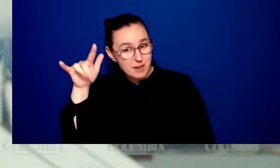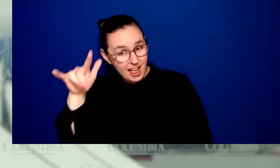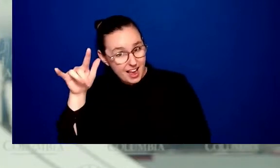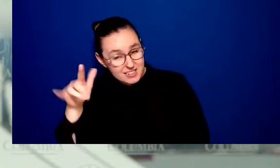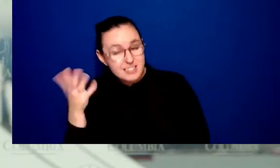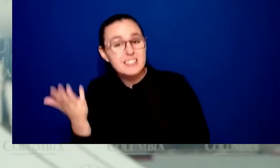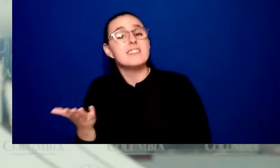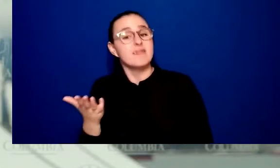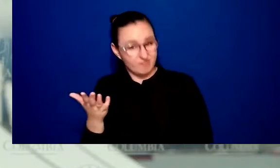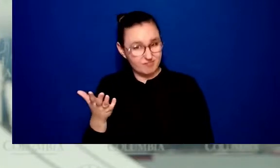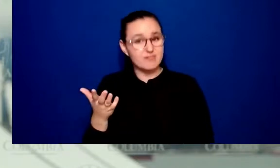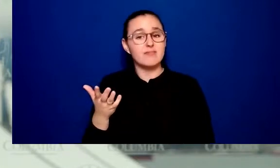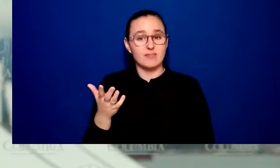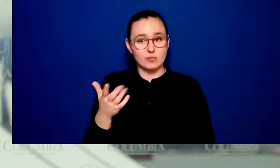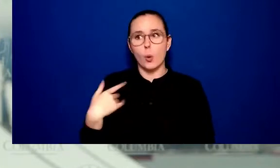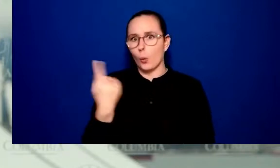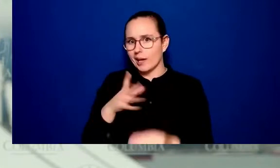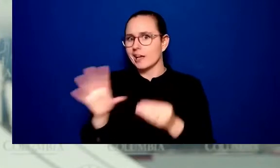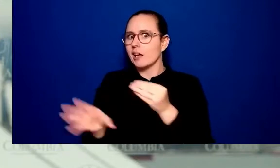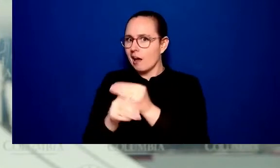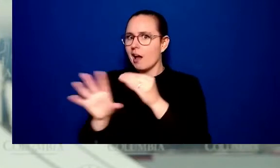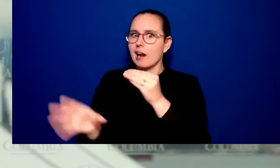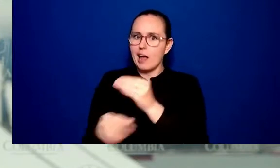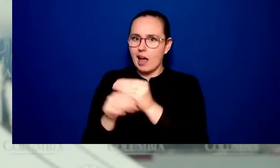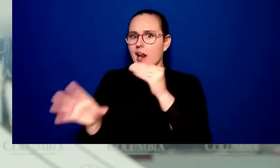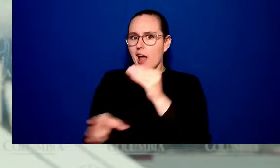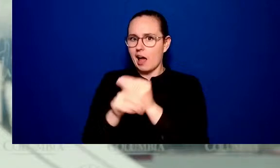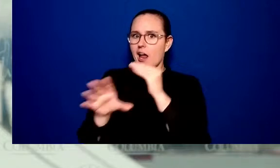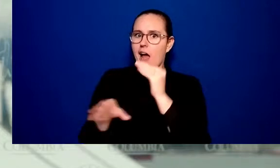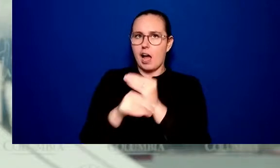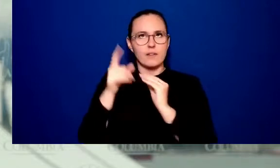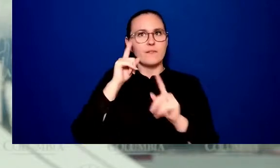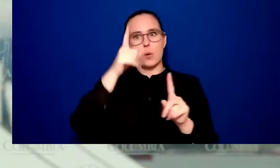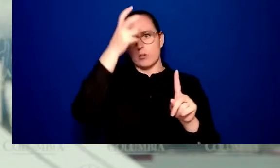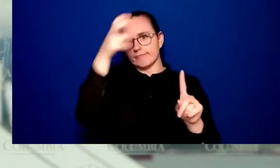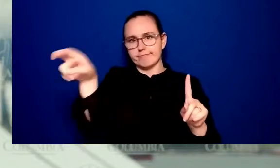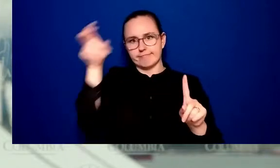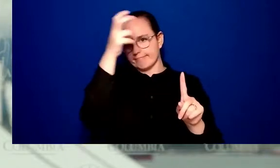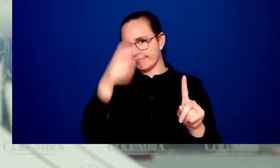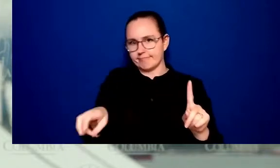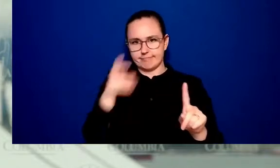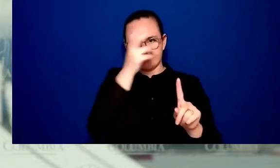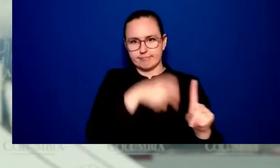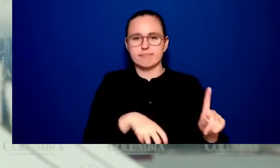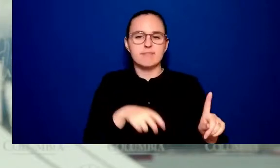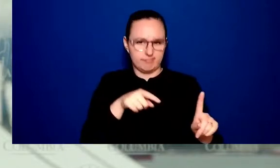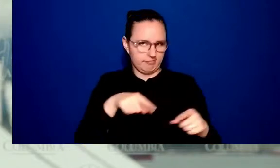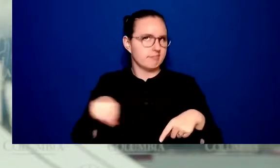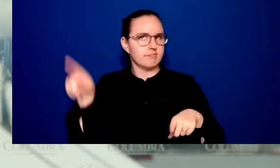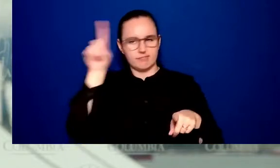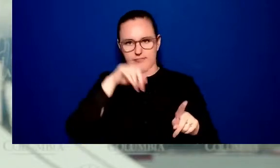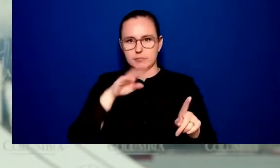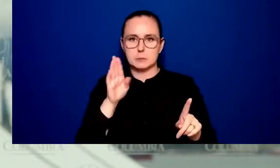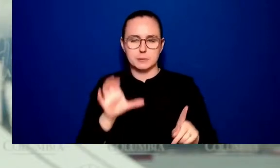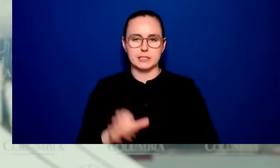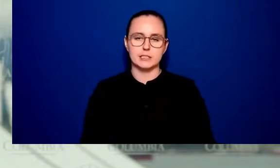adding more of those to deal with transfers from the north.